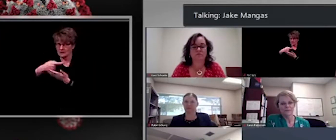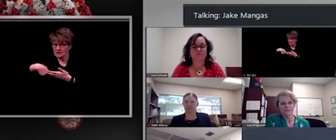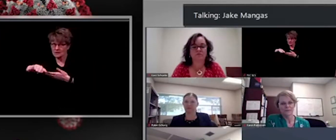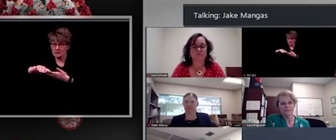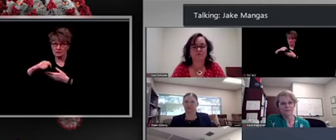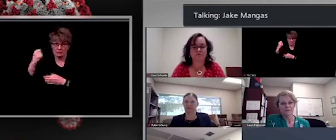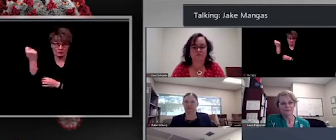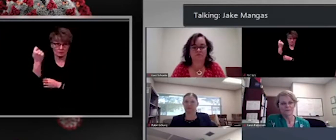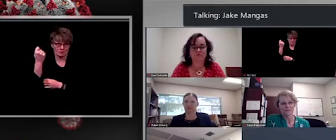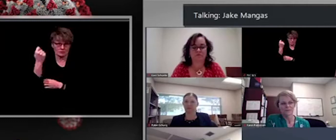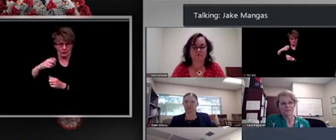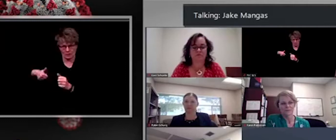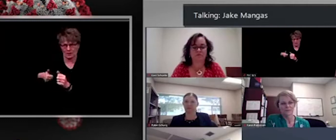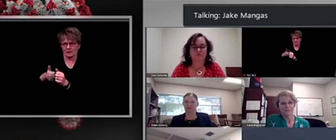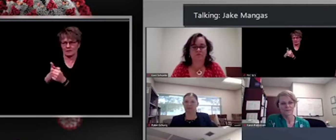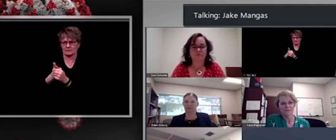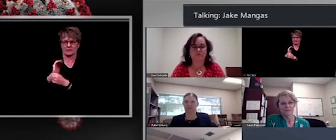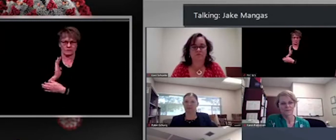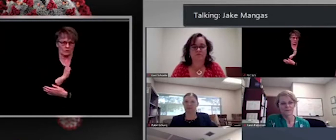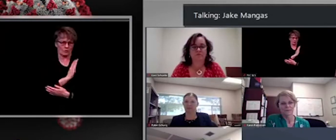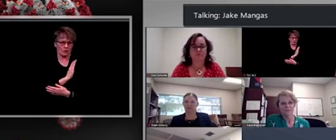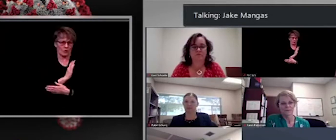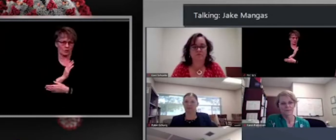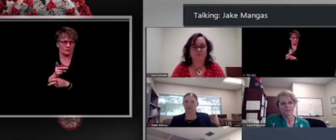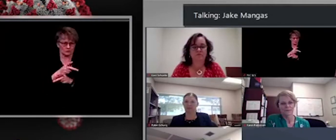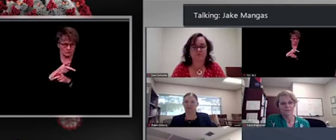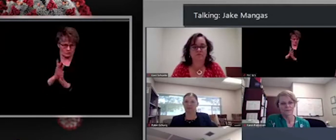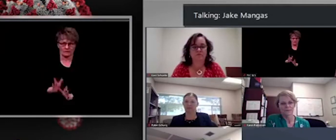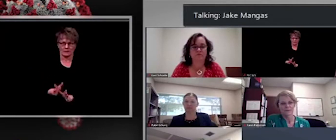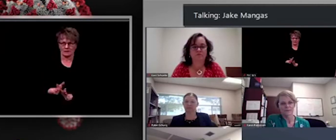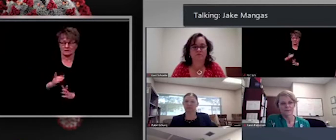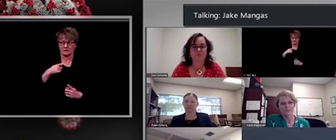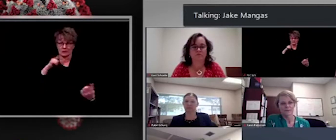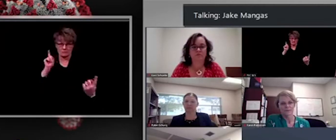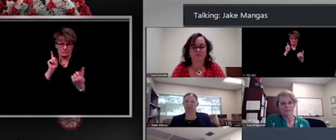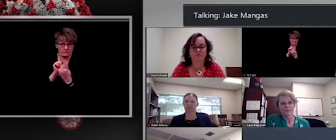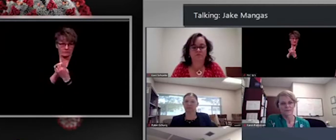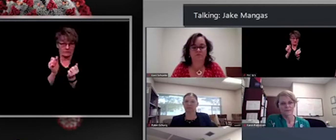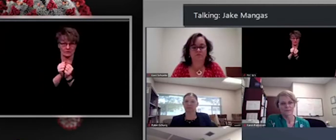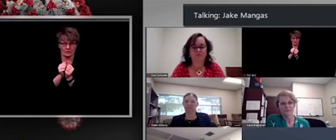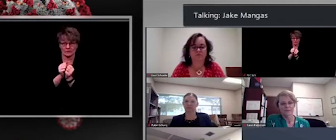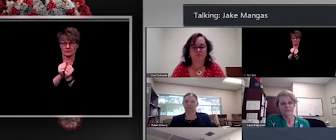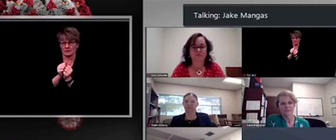I'm going to be meeting with the program manager later this week and doing some data mining,